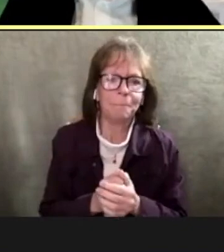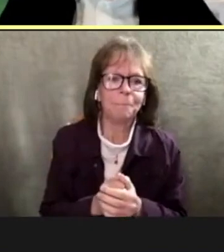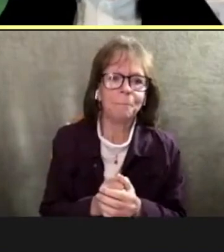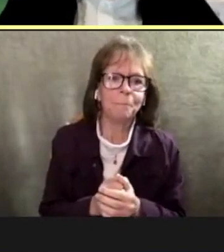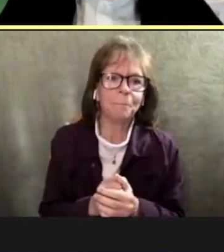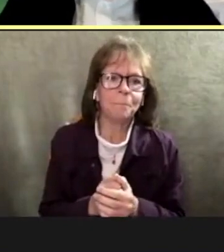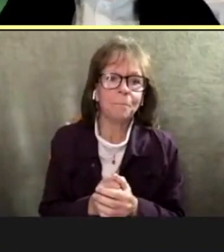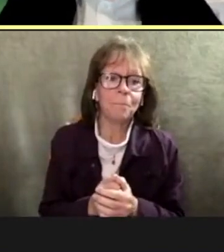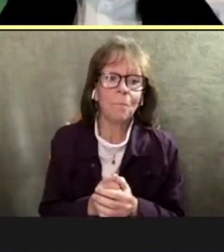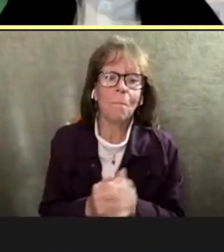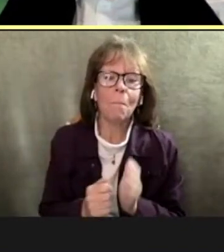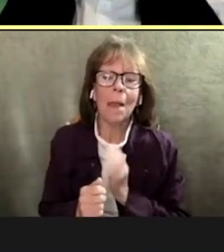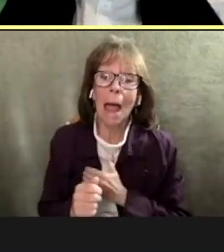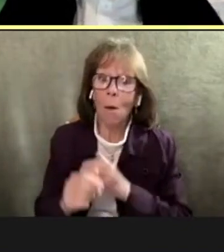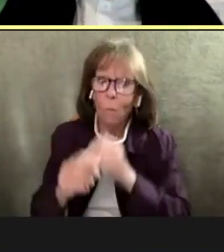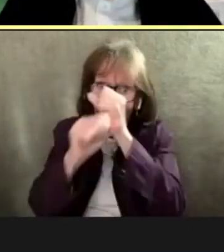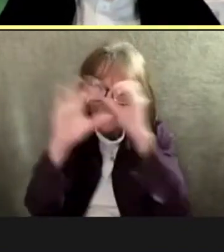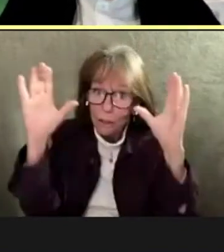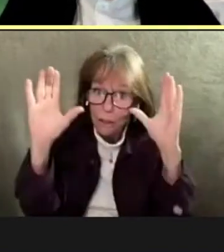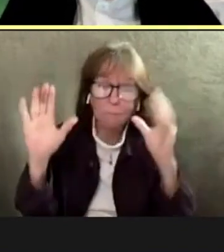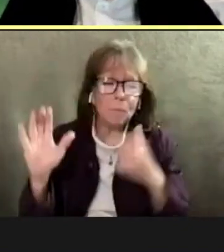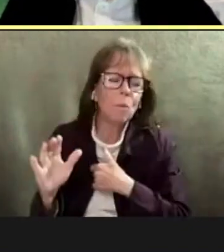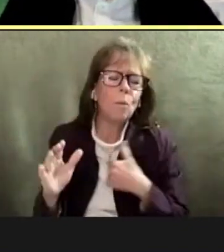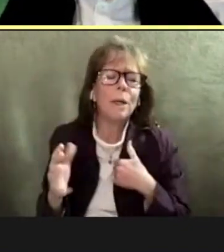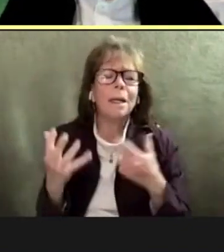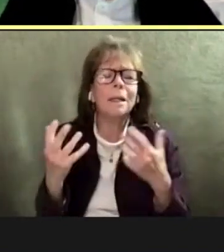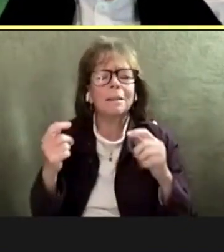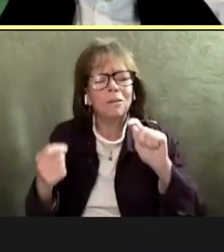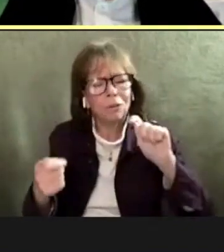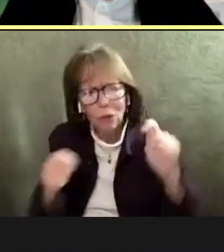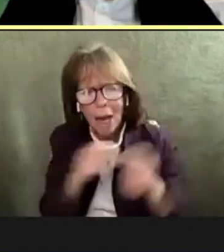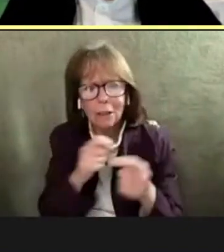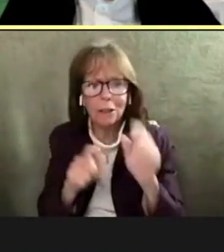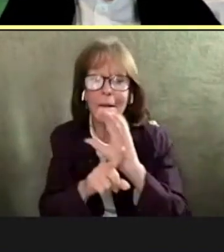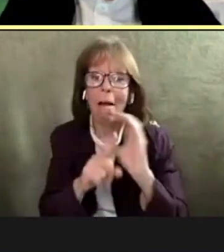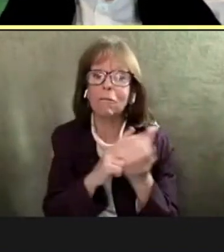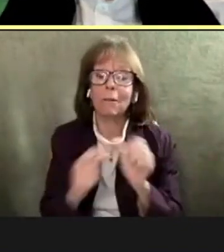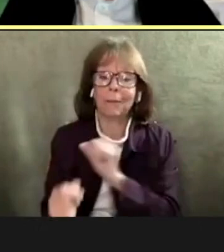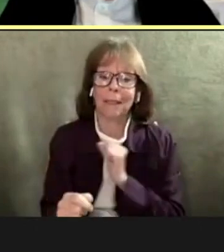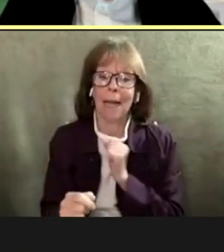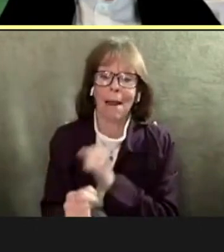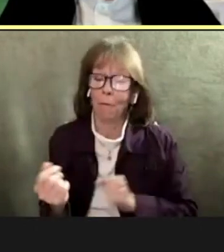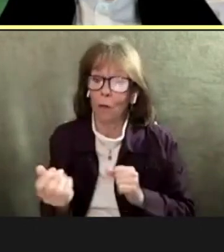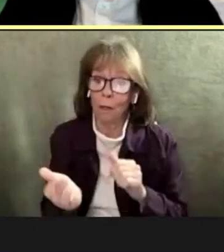Our vision, we endeavor to transform the culture of Stanford Medicine and